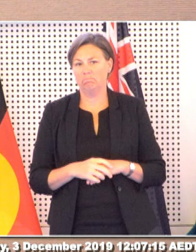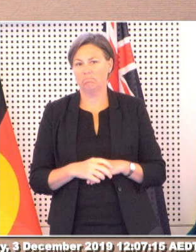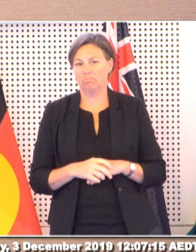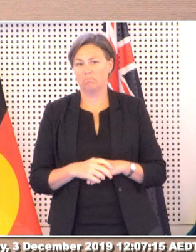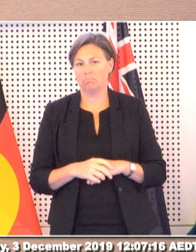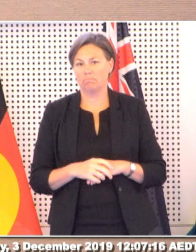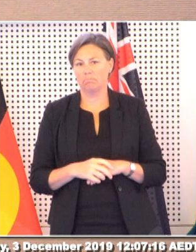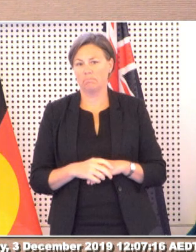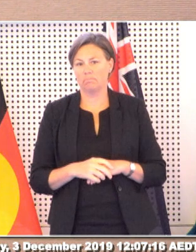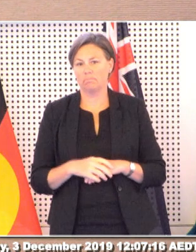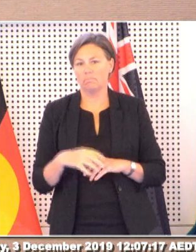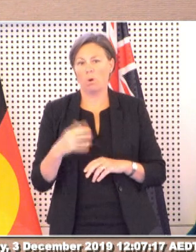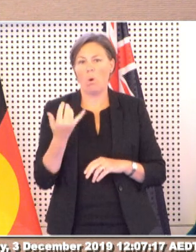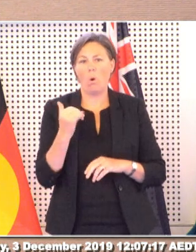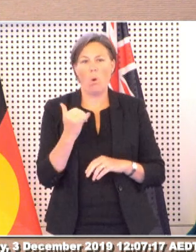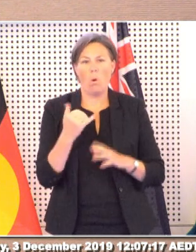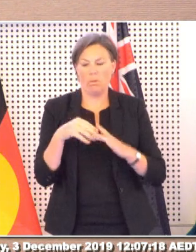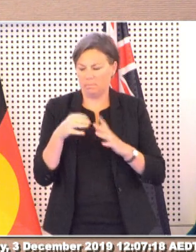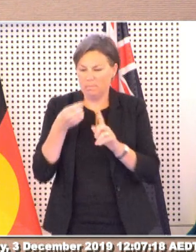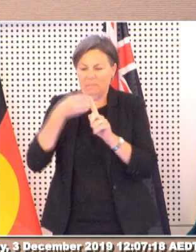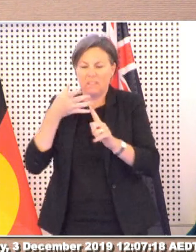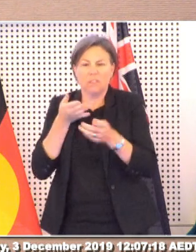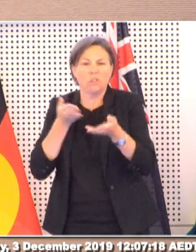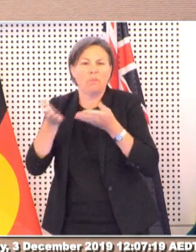individualised service environments, and